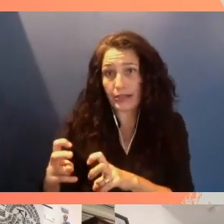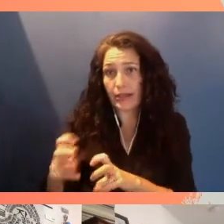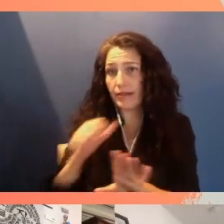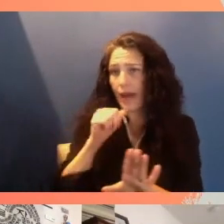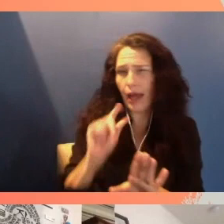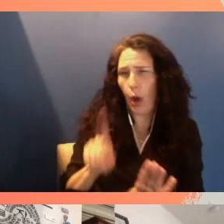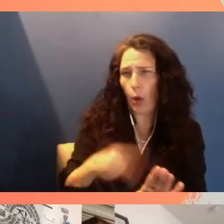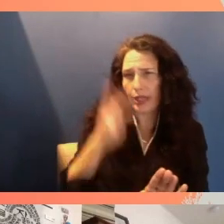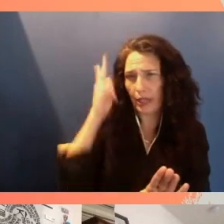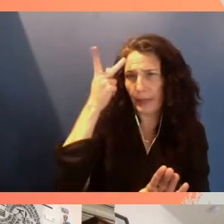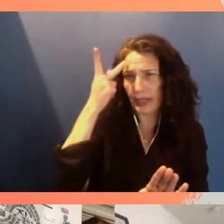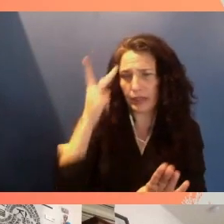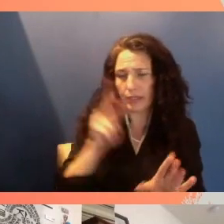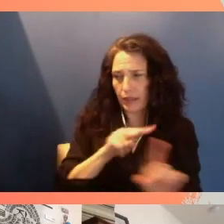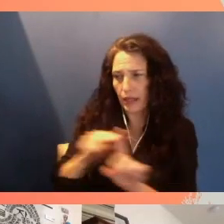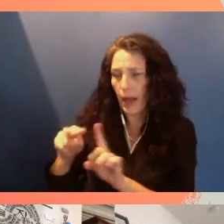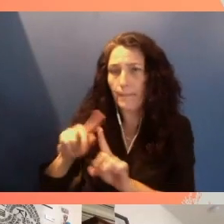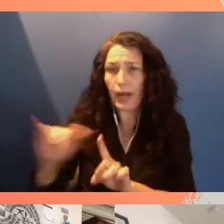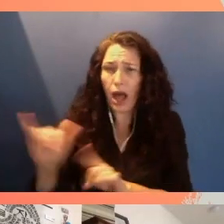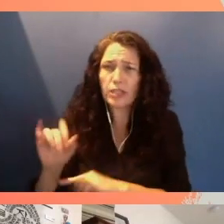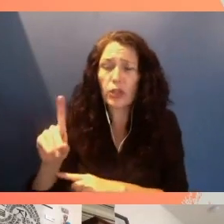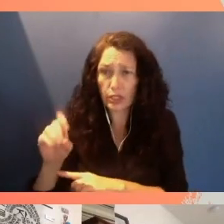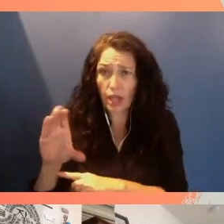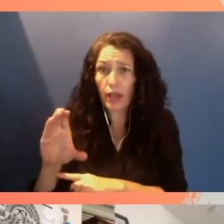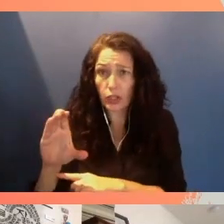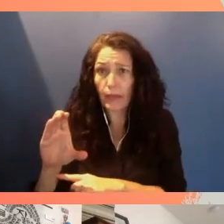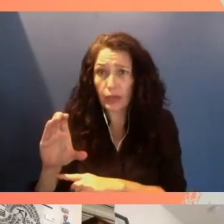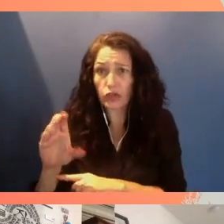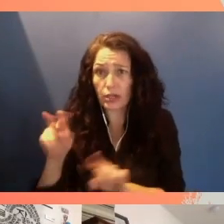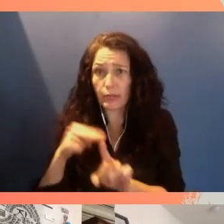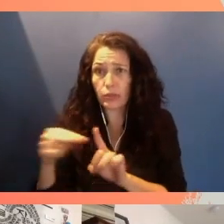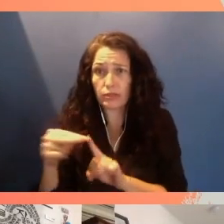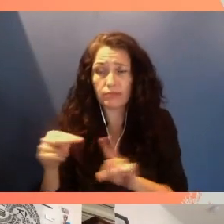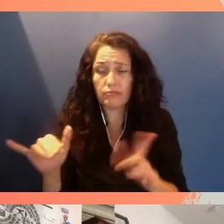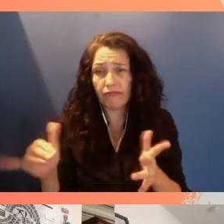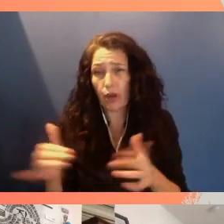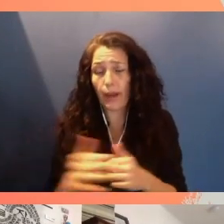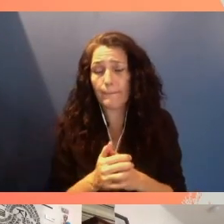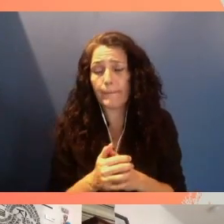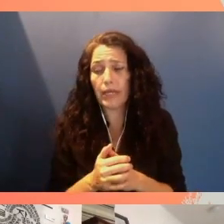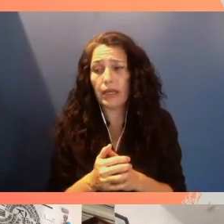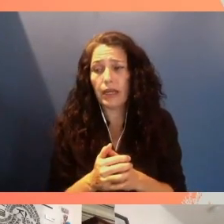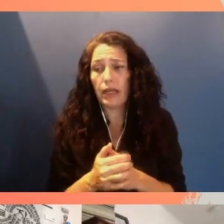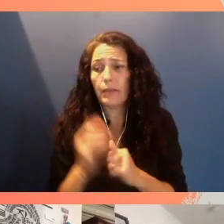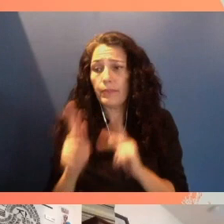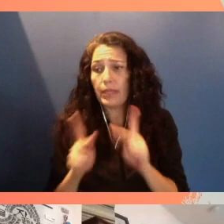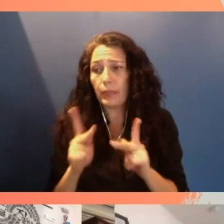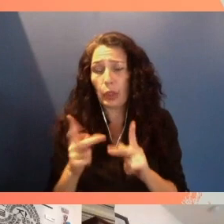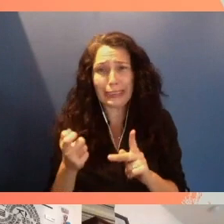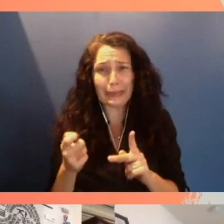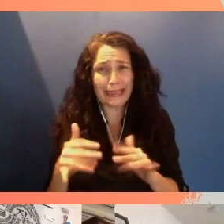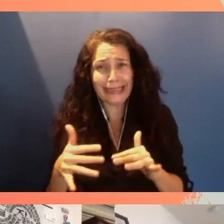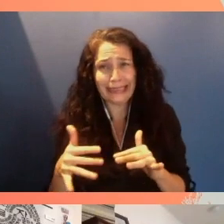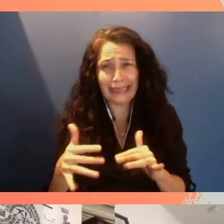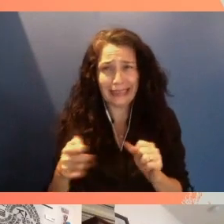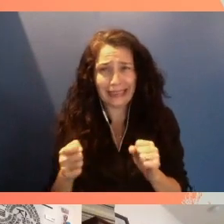but looking like within the documentary frame, is people are squeamish about politics, period.